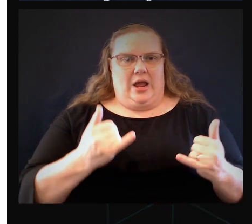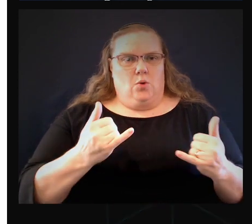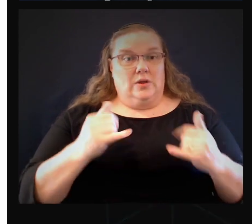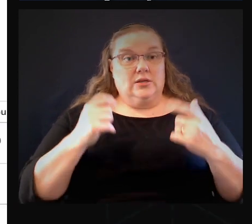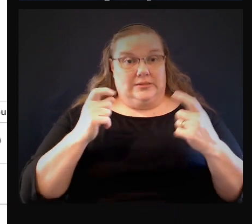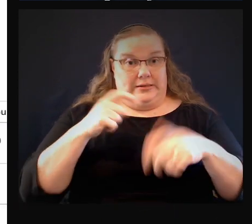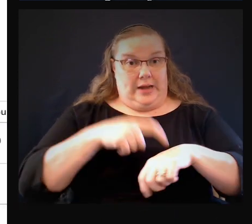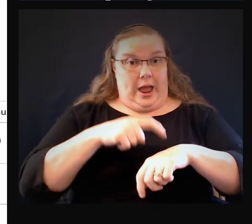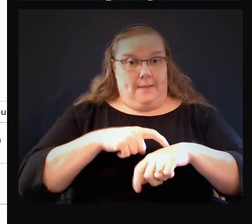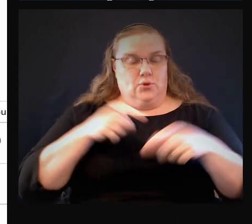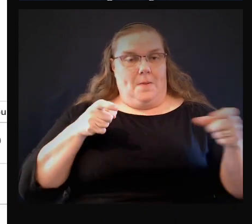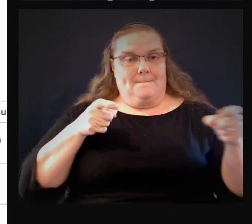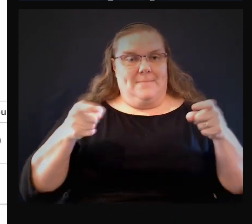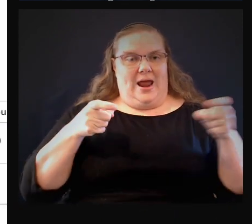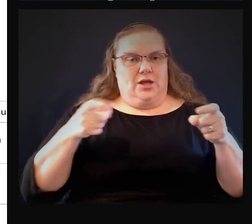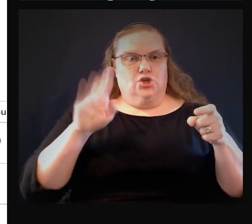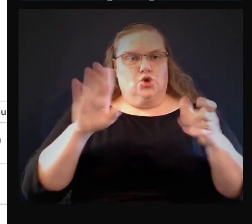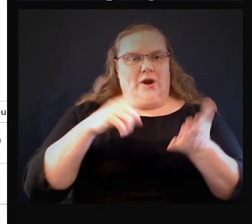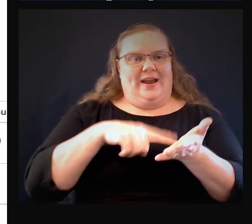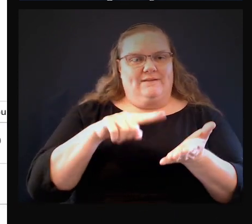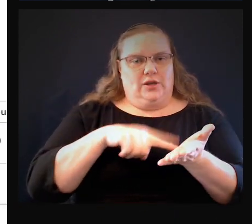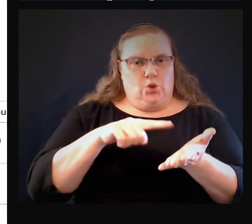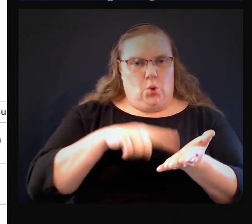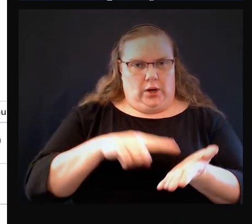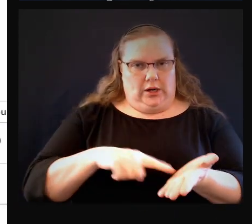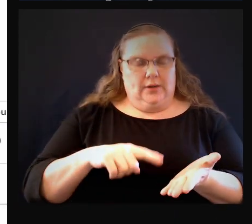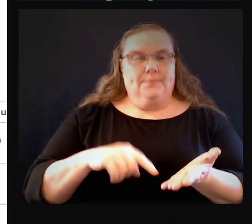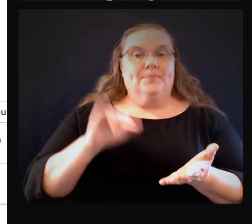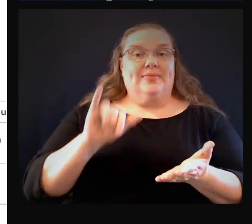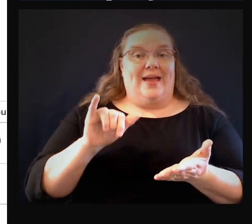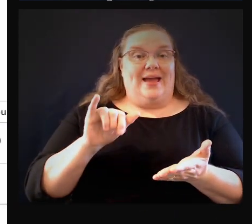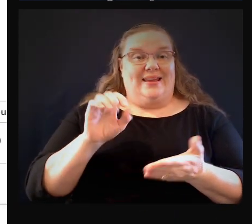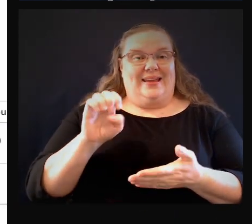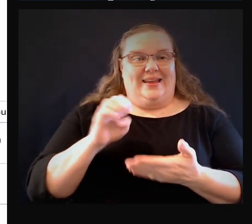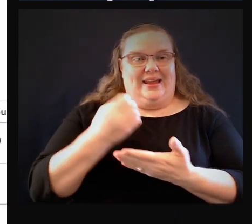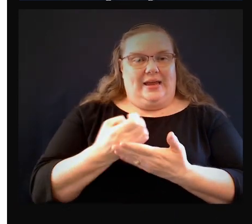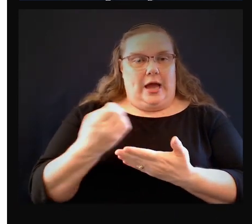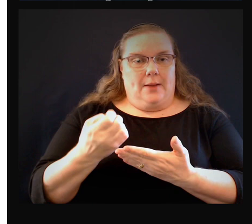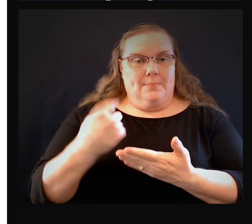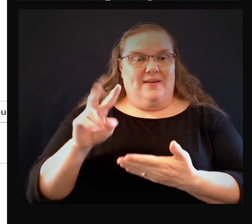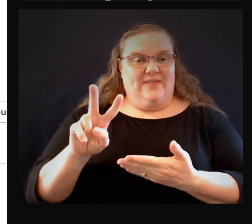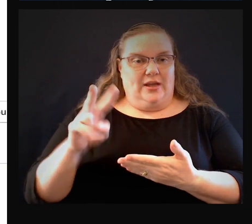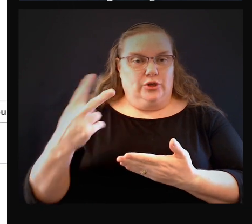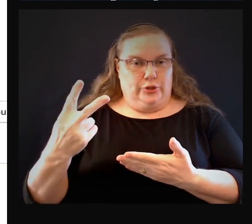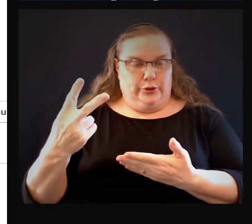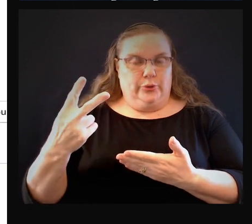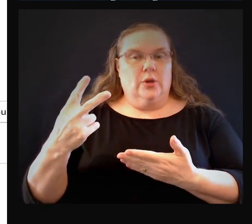and start managing their inventories. The Economy V2 Inventory system is designed to be intuitive to use